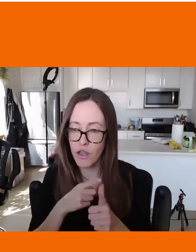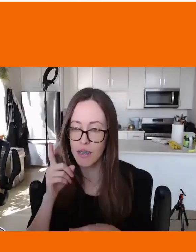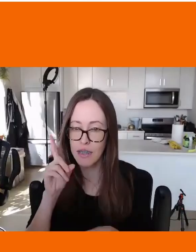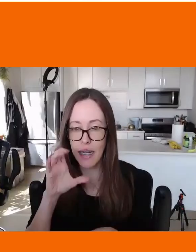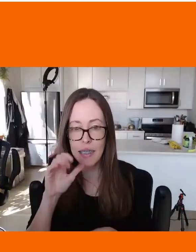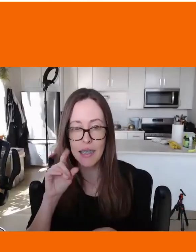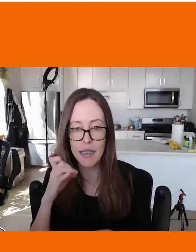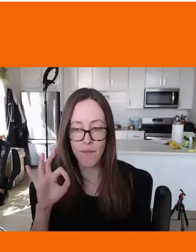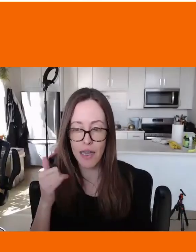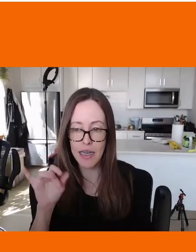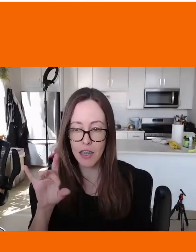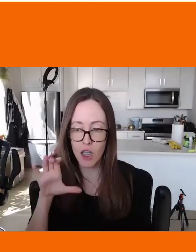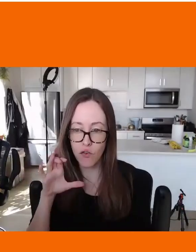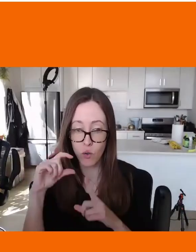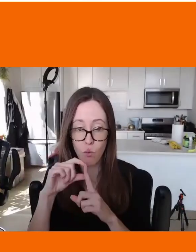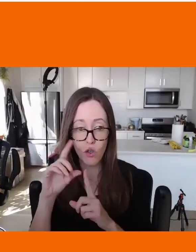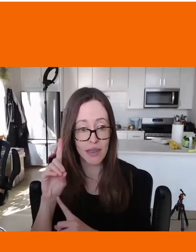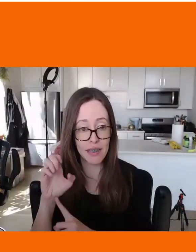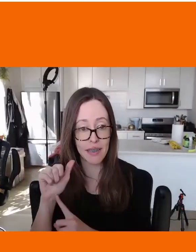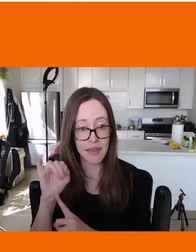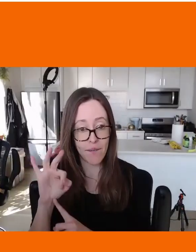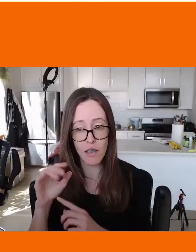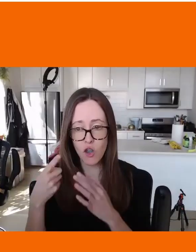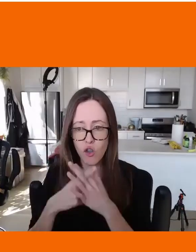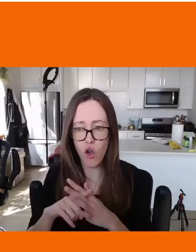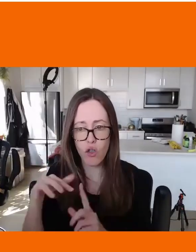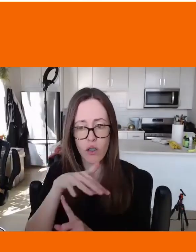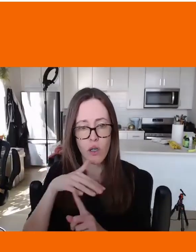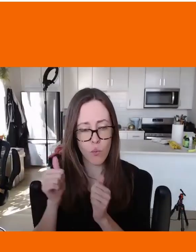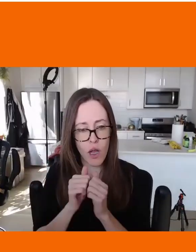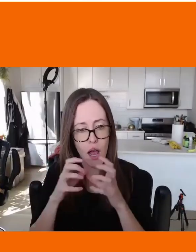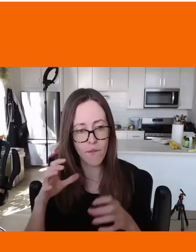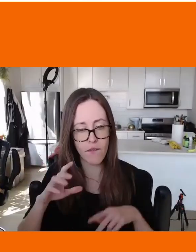and they're more closely correlated. So in the 1900s, you saw the word deaf